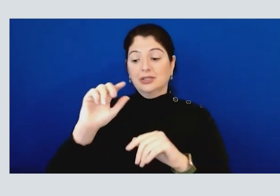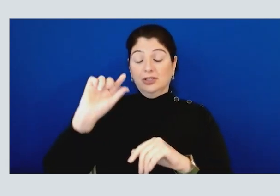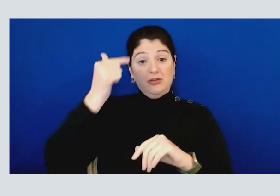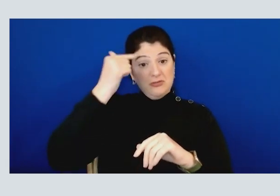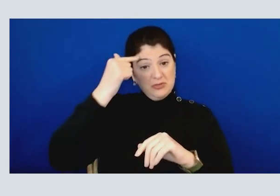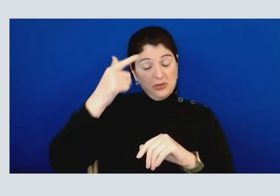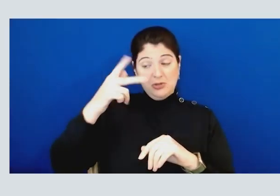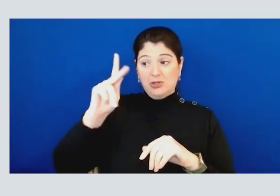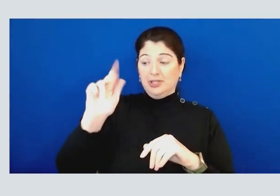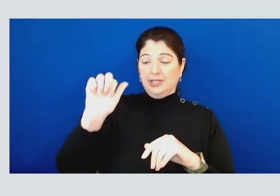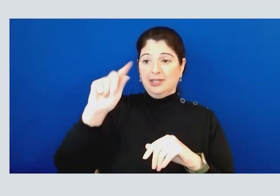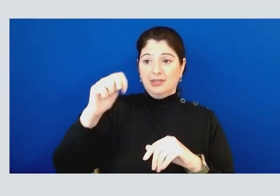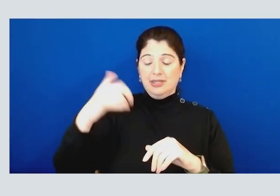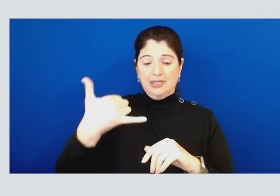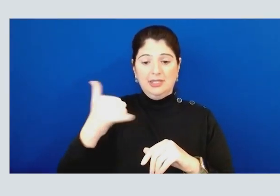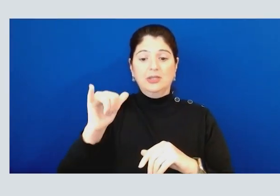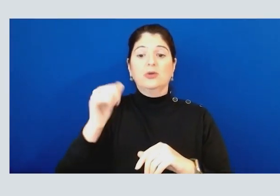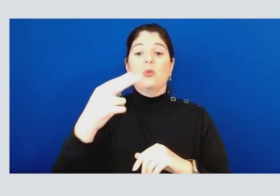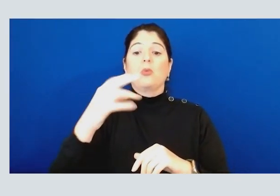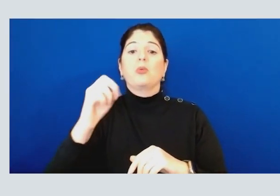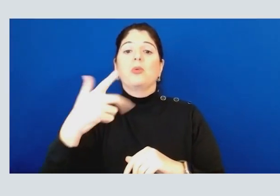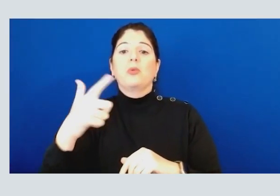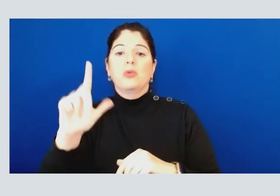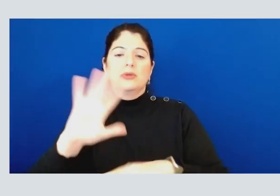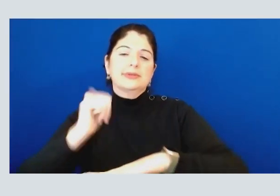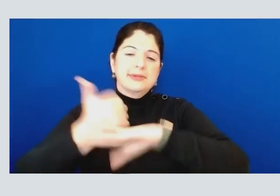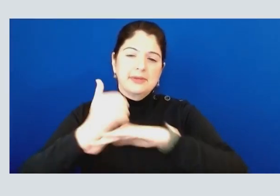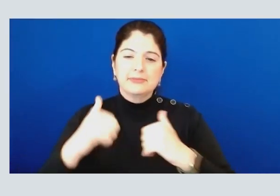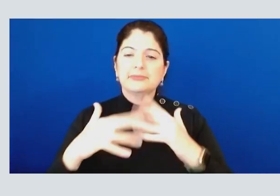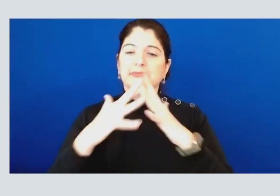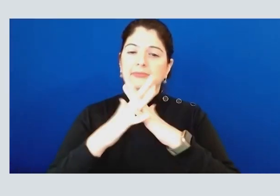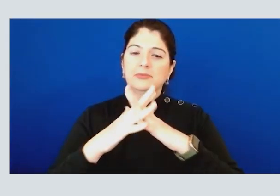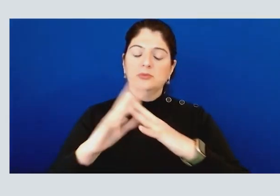New York State and established the New York State Office of Language Access.